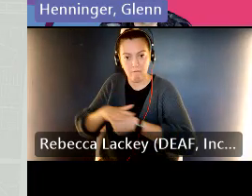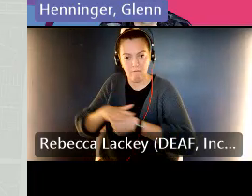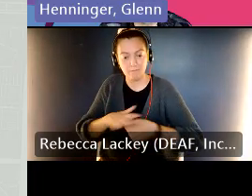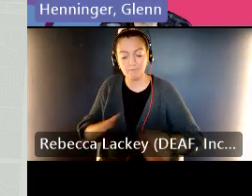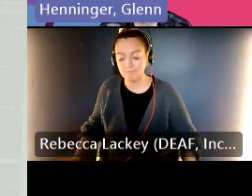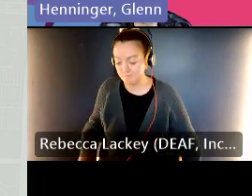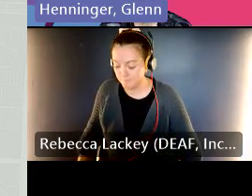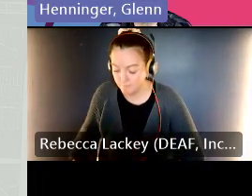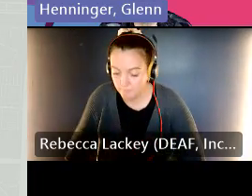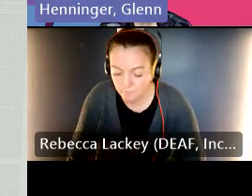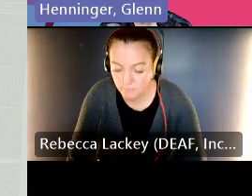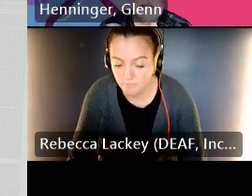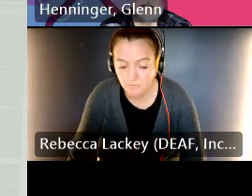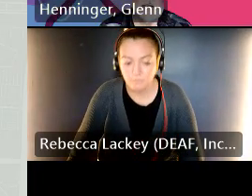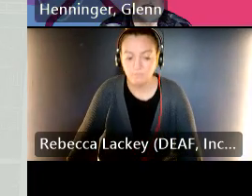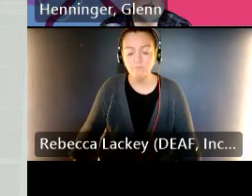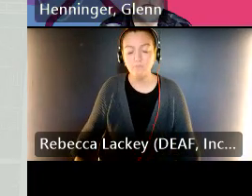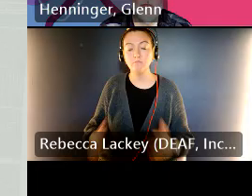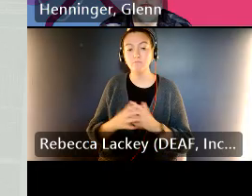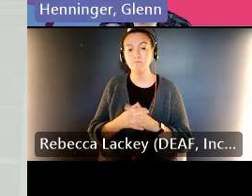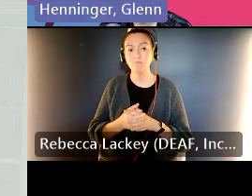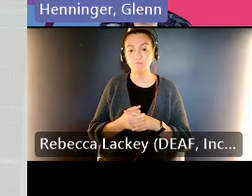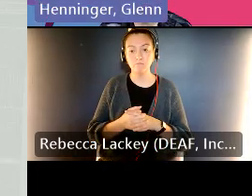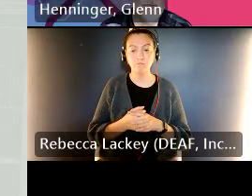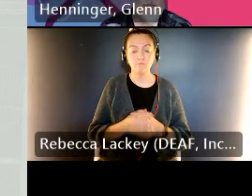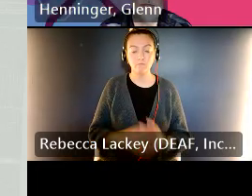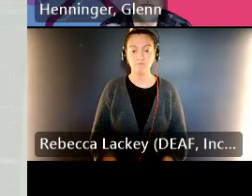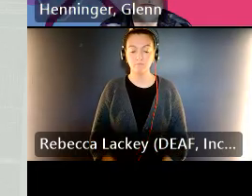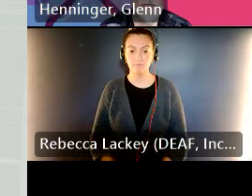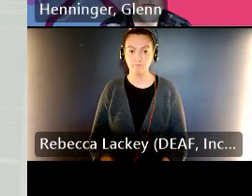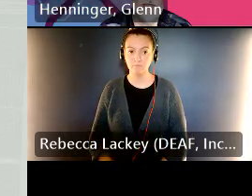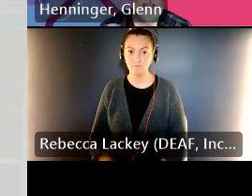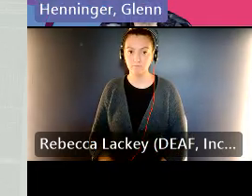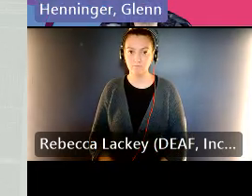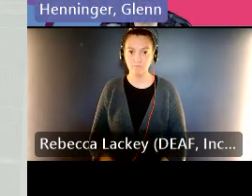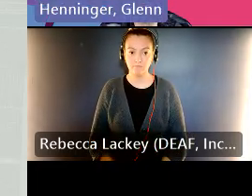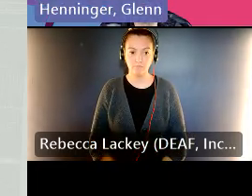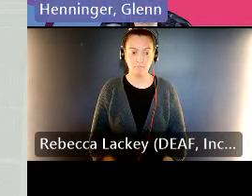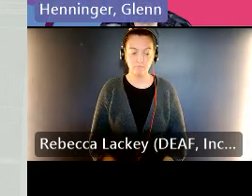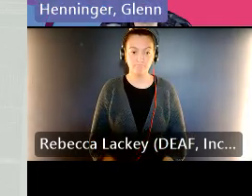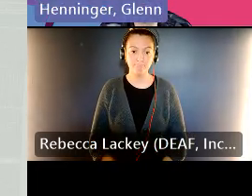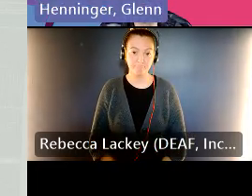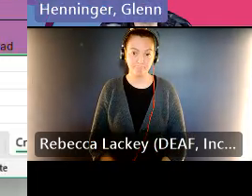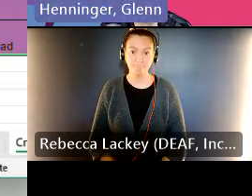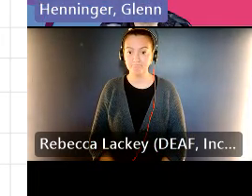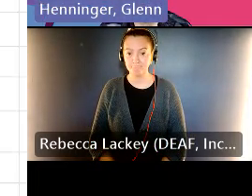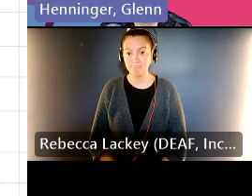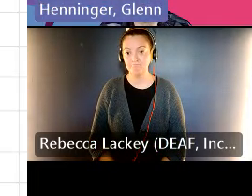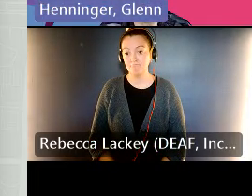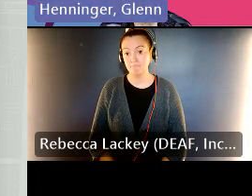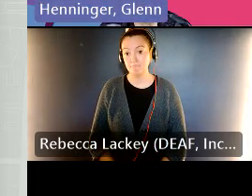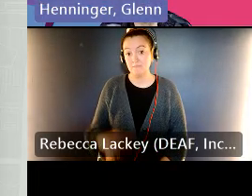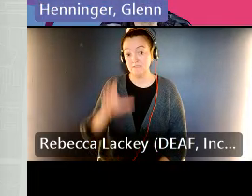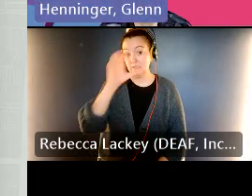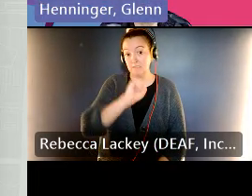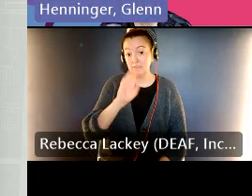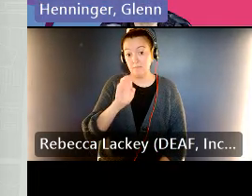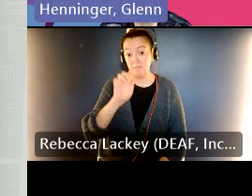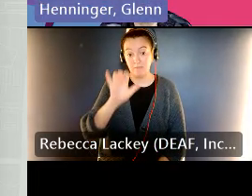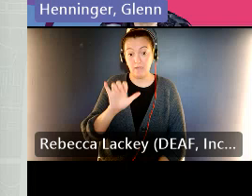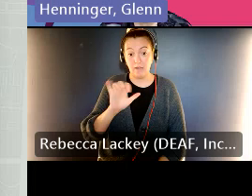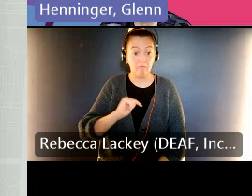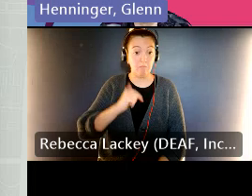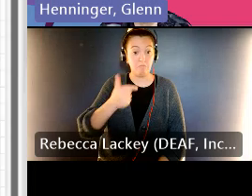And I guess I'd let Betty go through the exact roads because it's too small on my